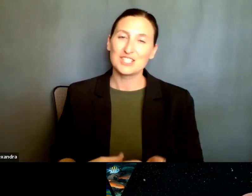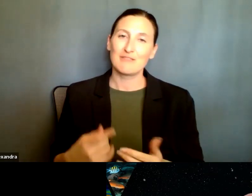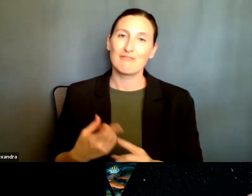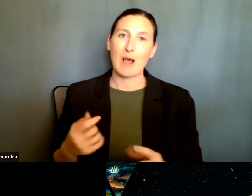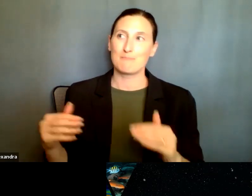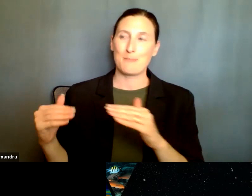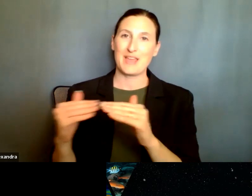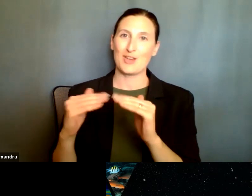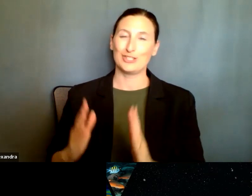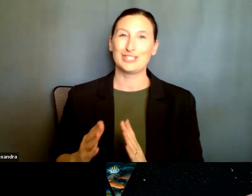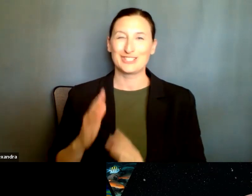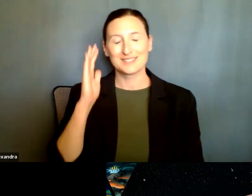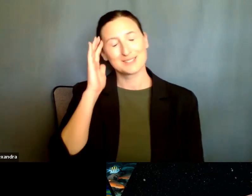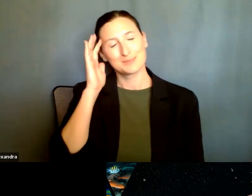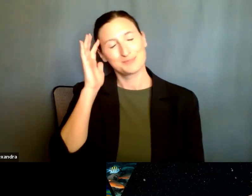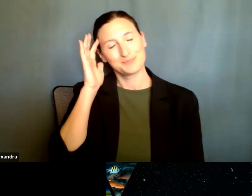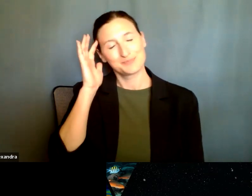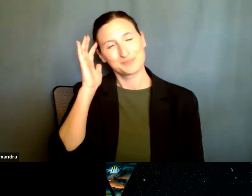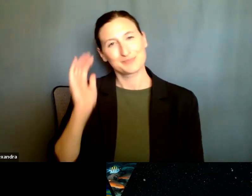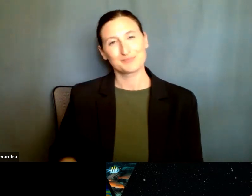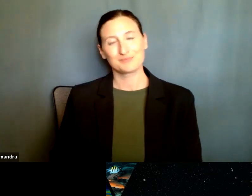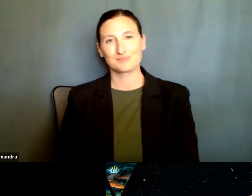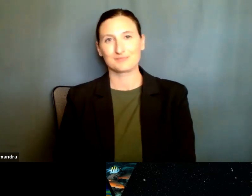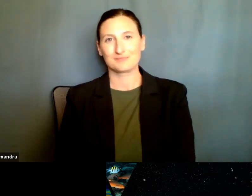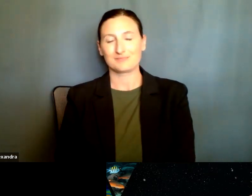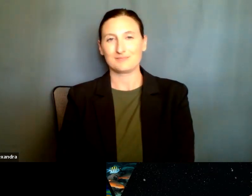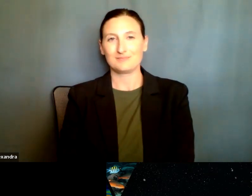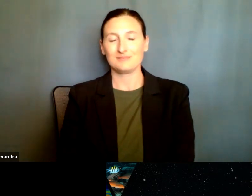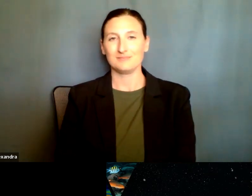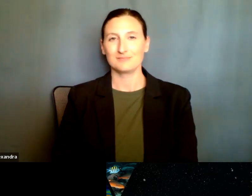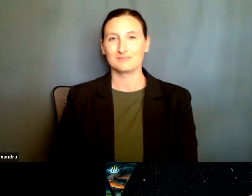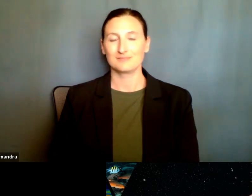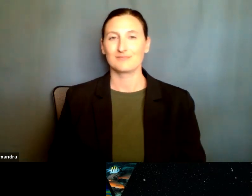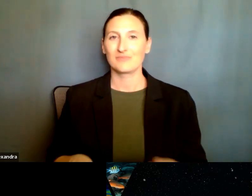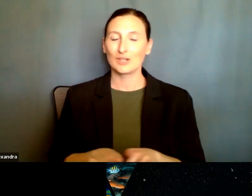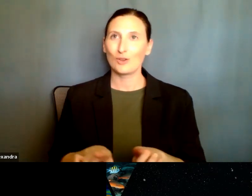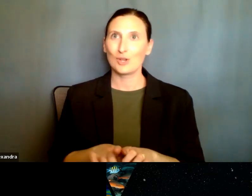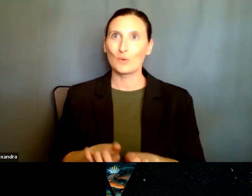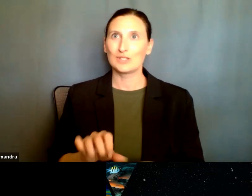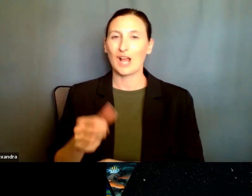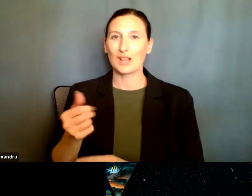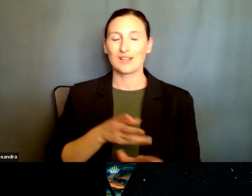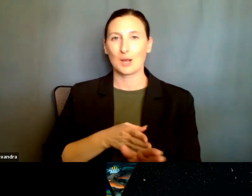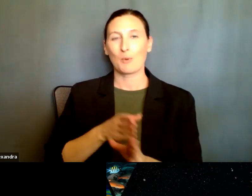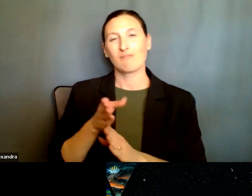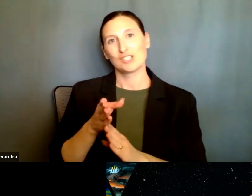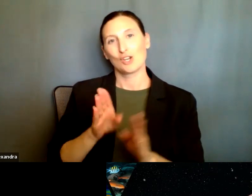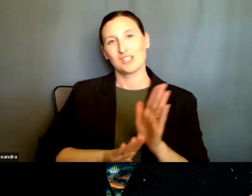There's also the professional development opportunities